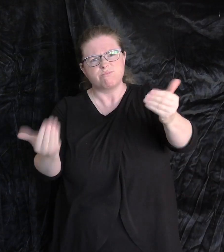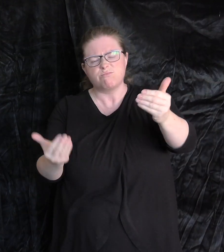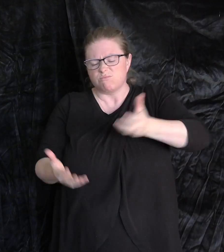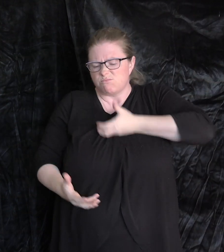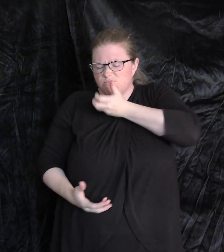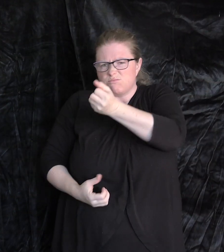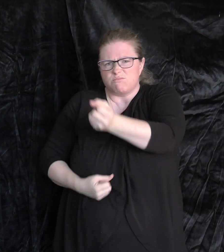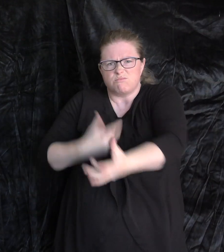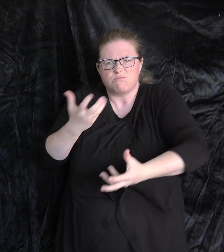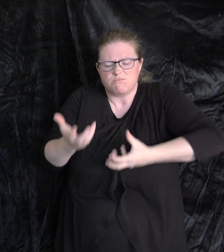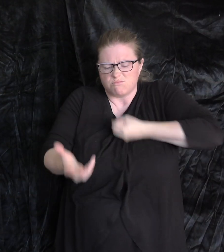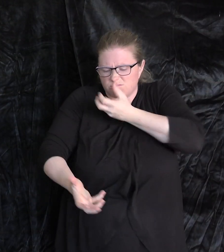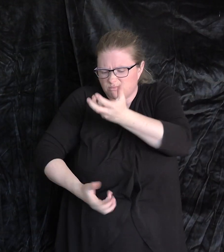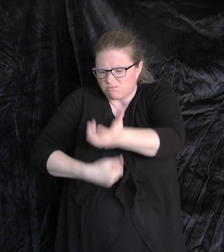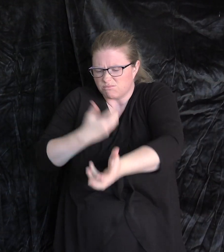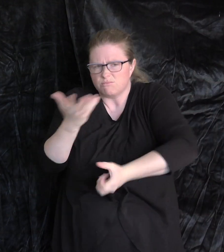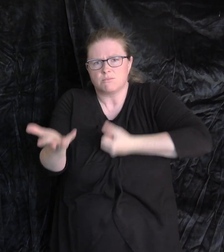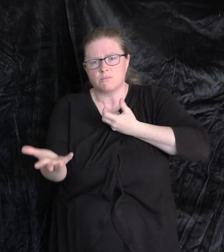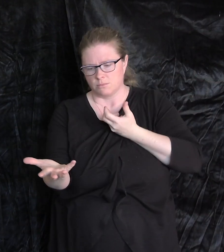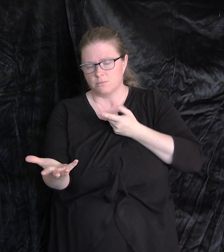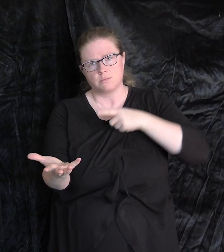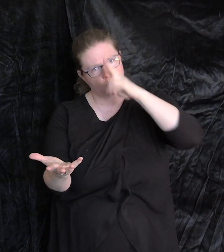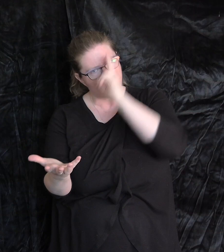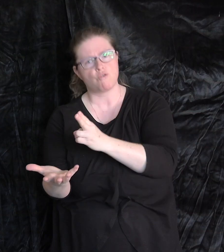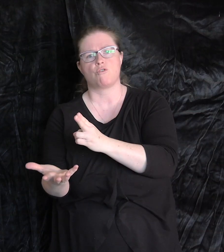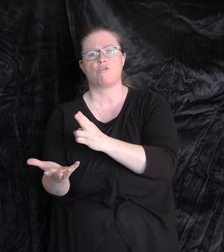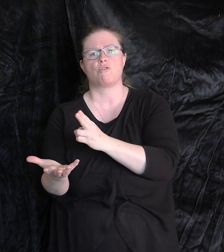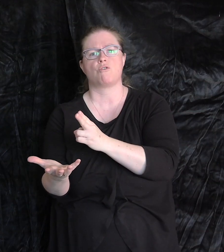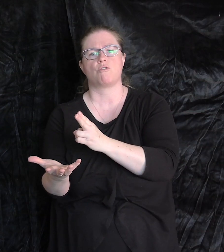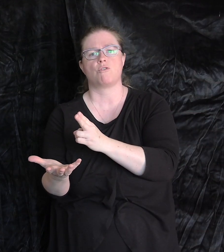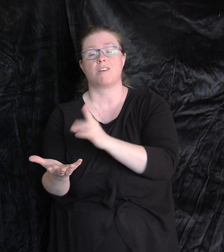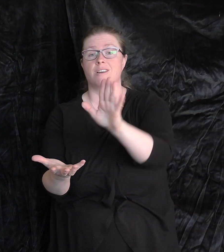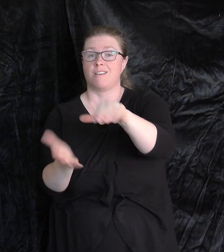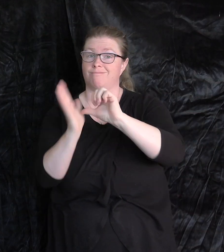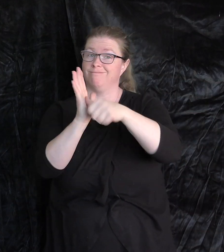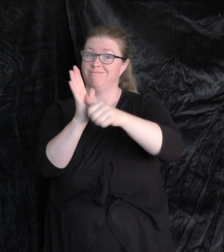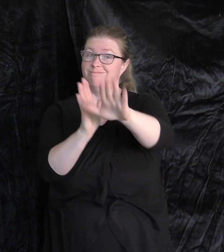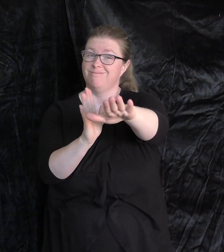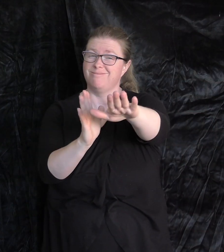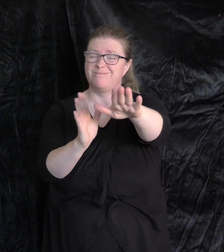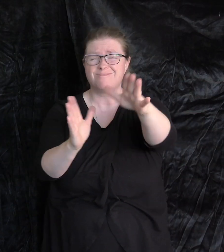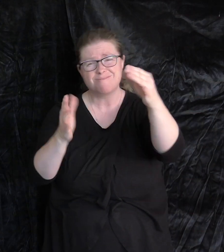in the moment and honour them and this is the most important thing be playful have